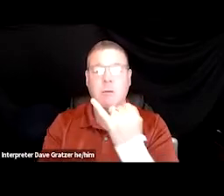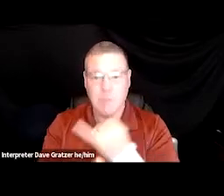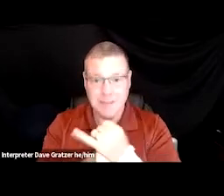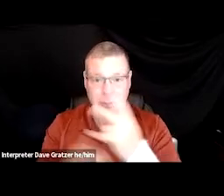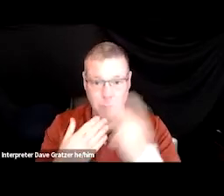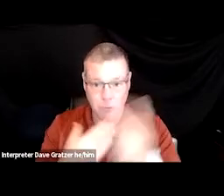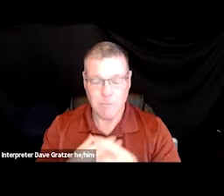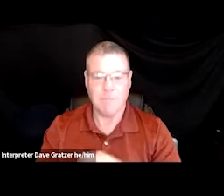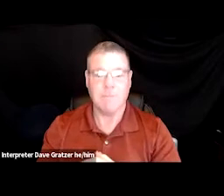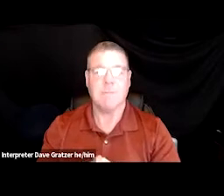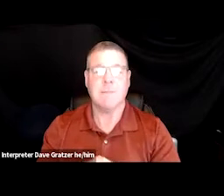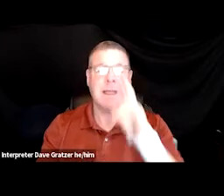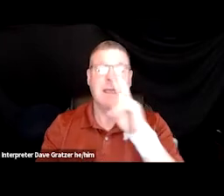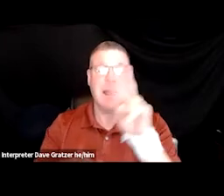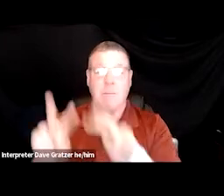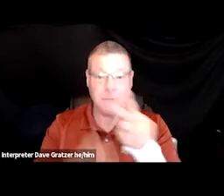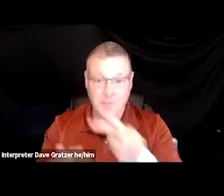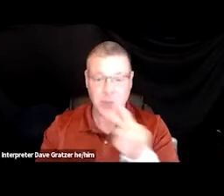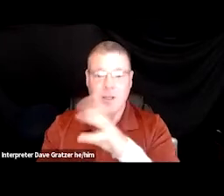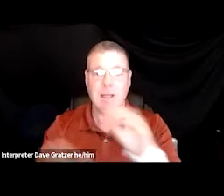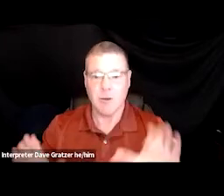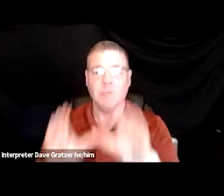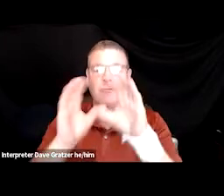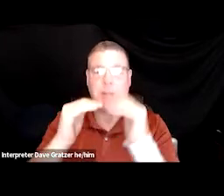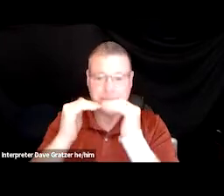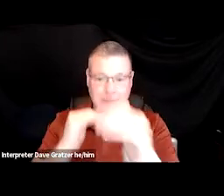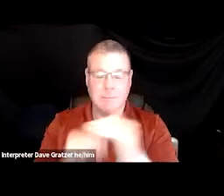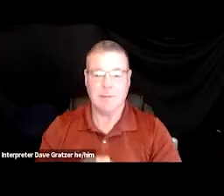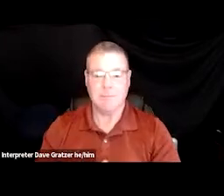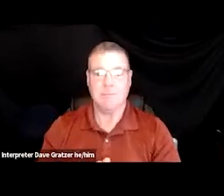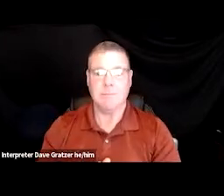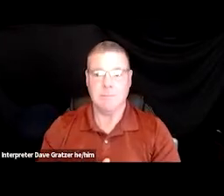extended observation unit programs, and crisis stabilization unit programs.